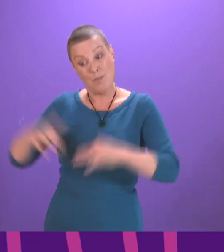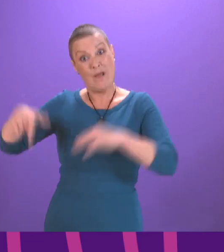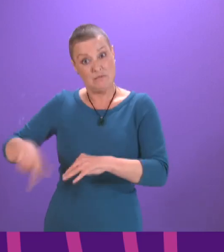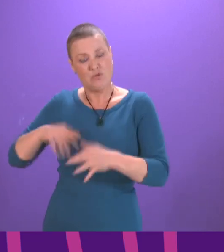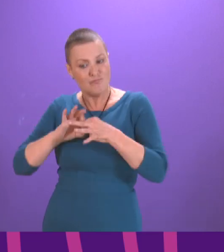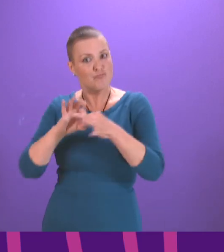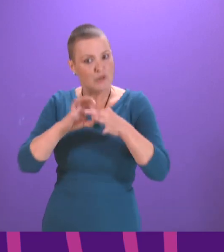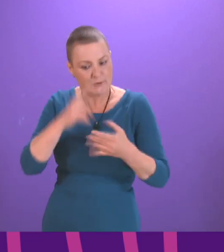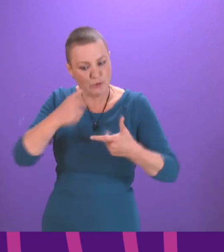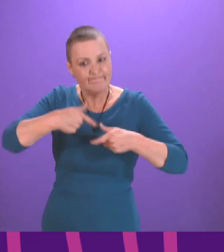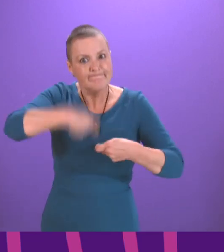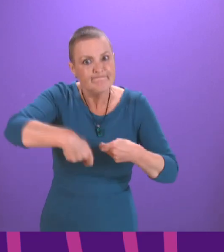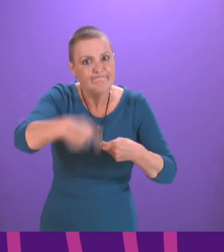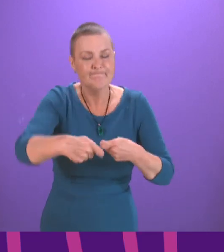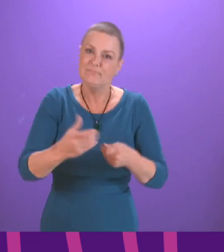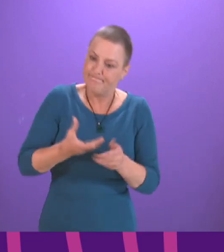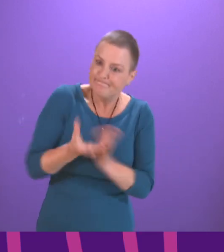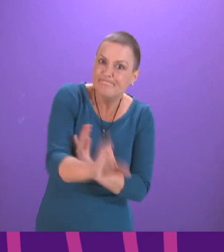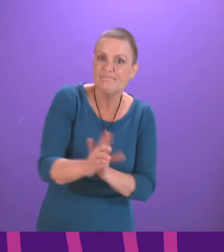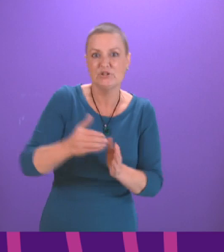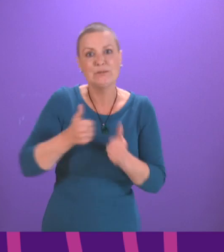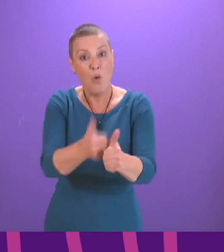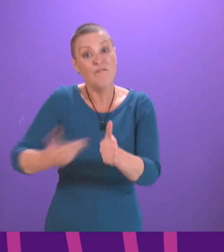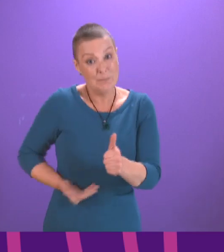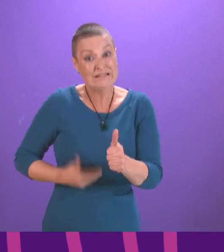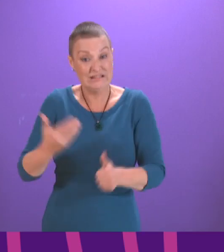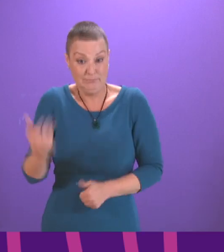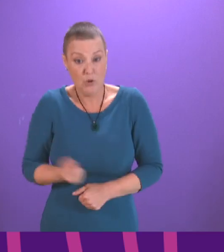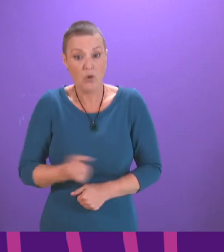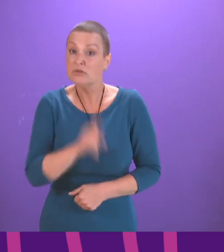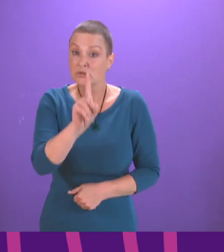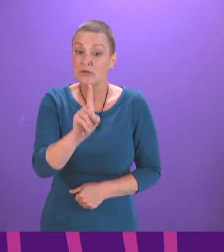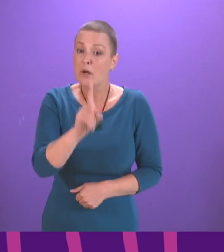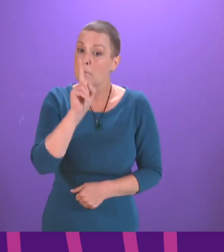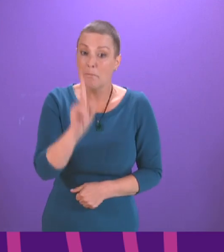It is right and proper that businesses are supported, but we will do no favours to any